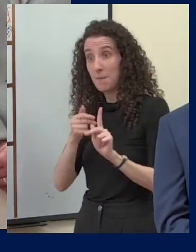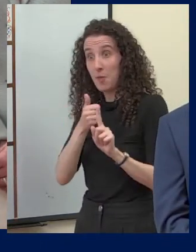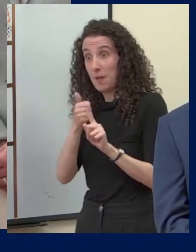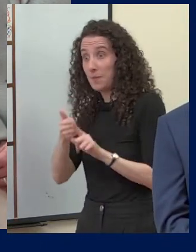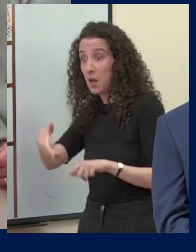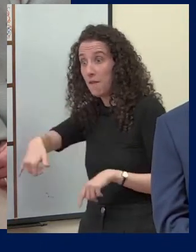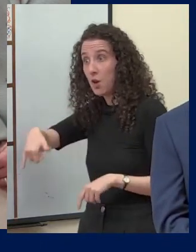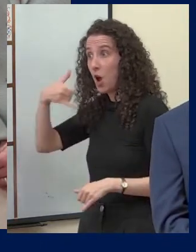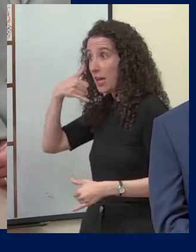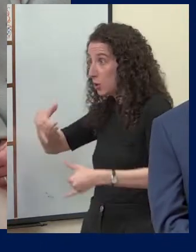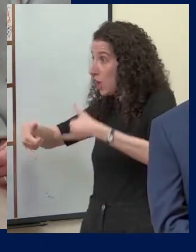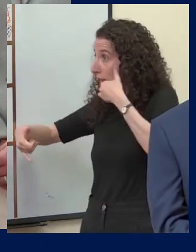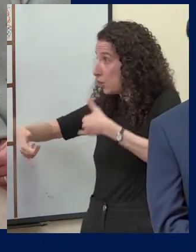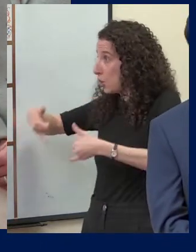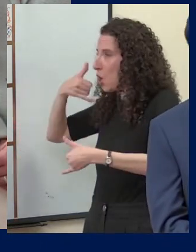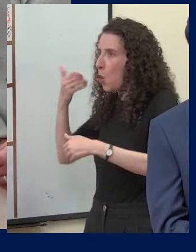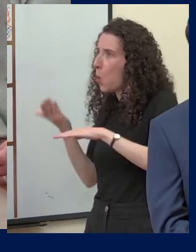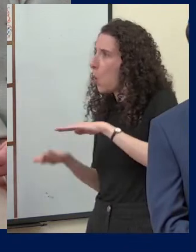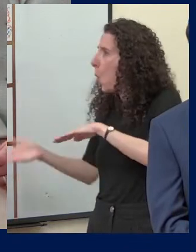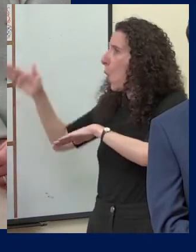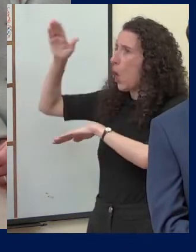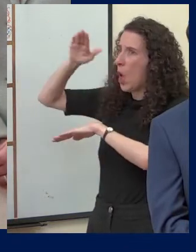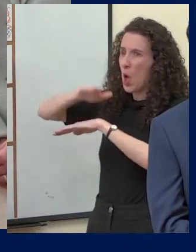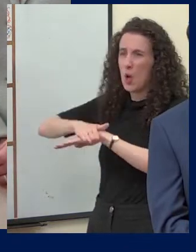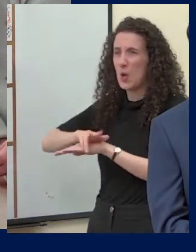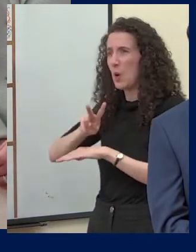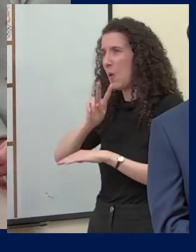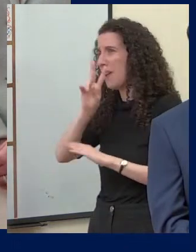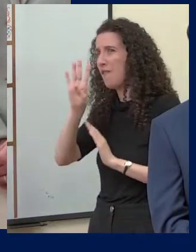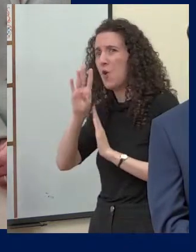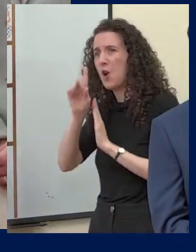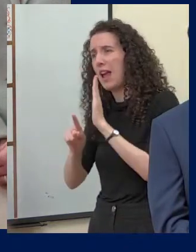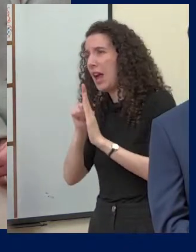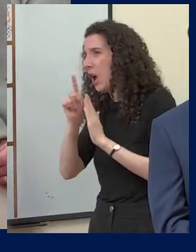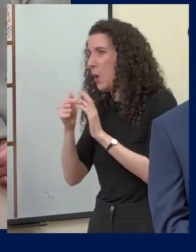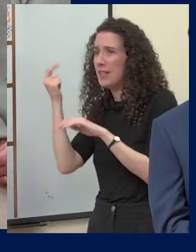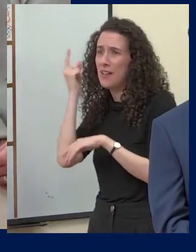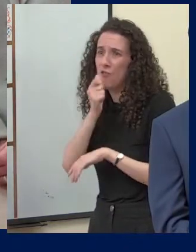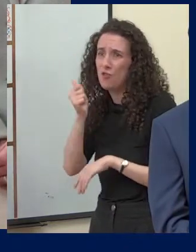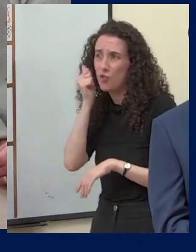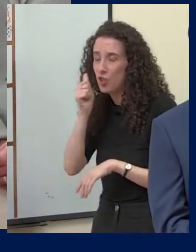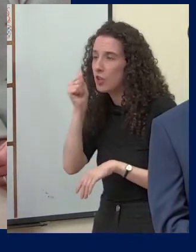and day out, 24 hours a day, they are true heroes here.